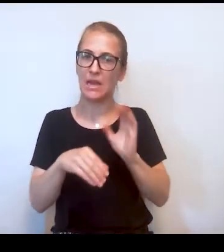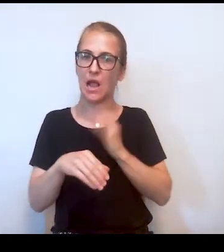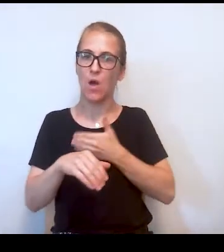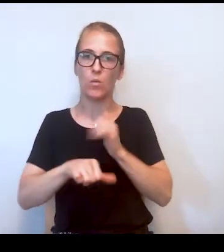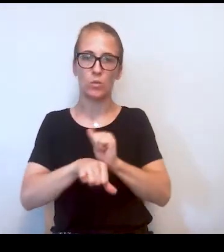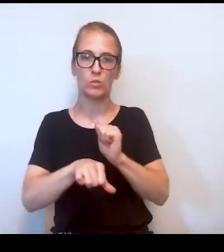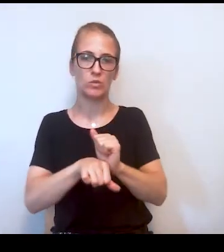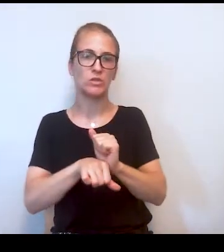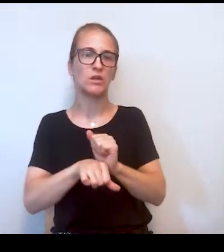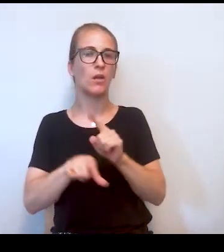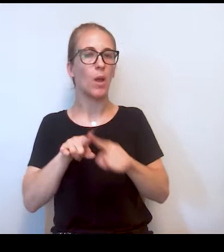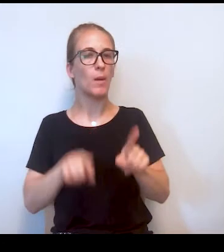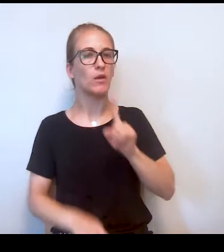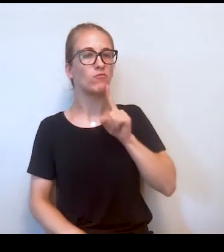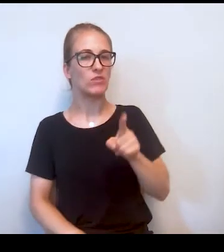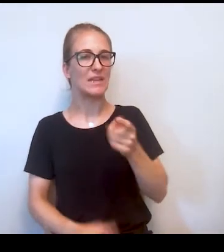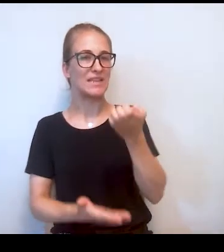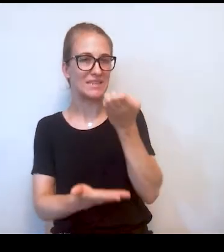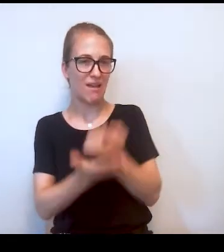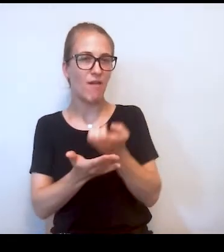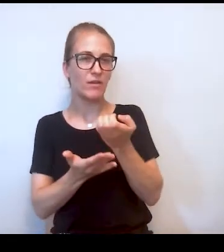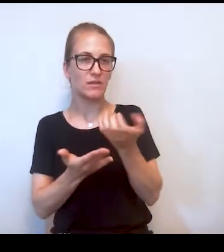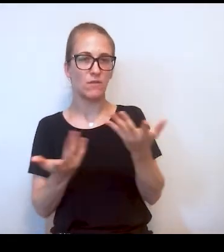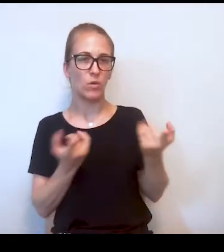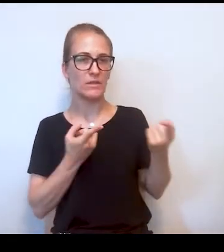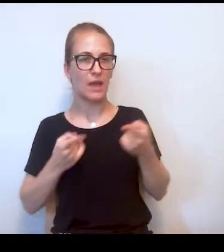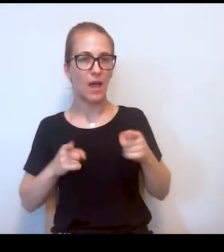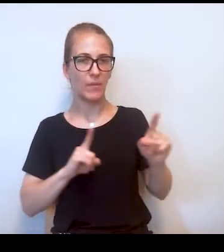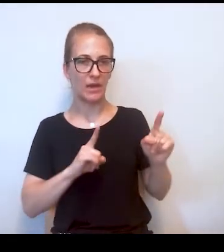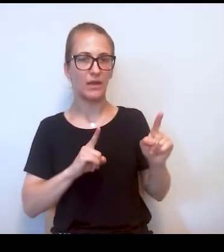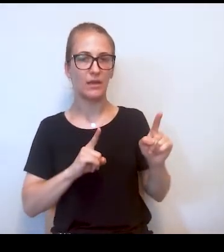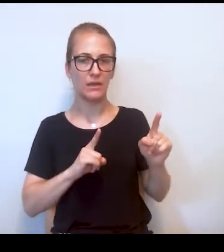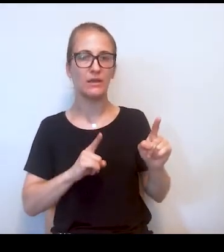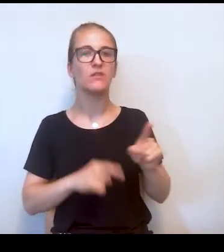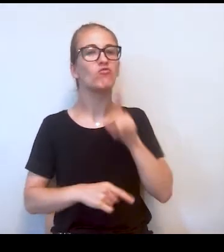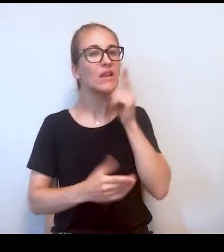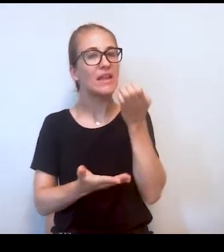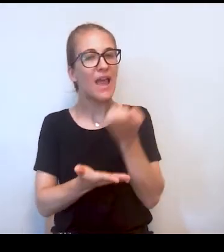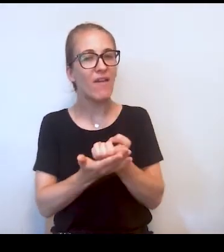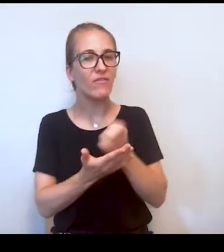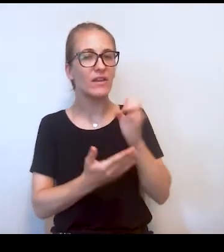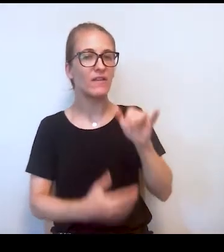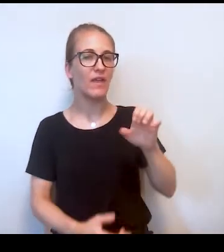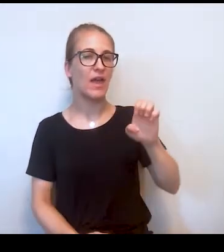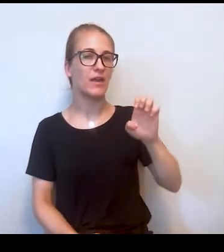It's evidence that eugenic ethos is embedded in everything in our society.